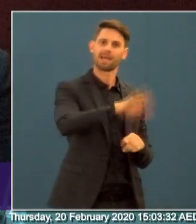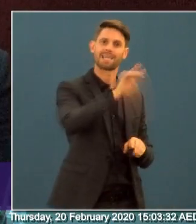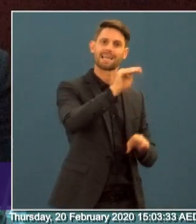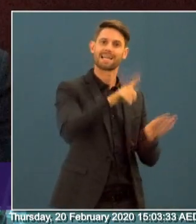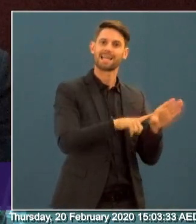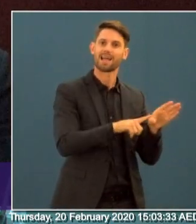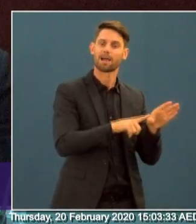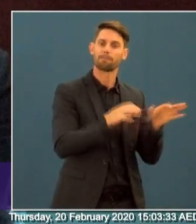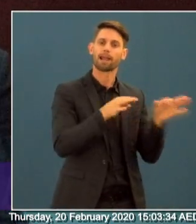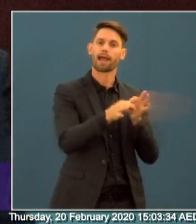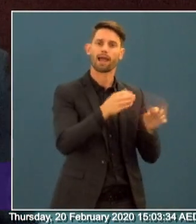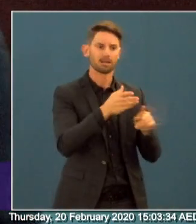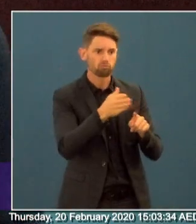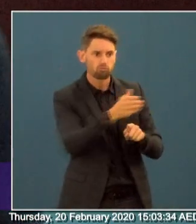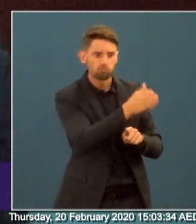which is currently...